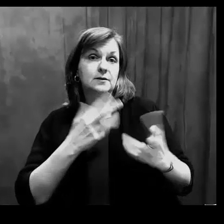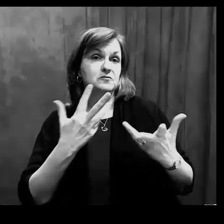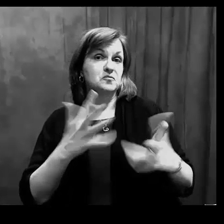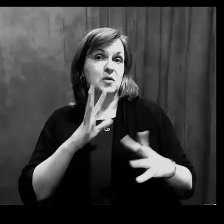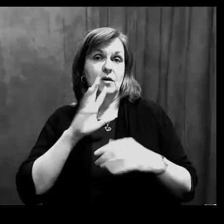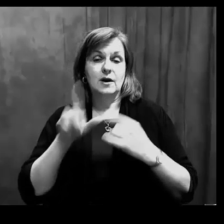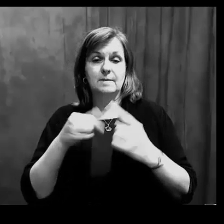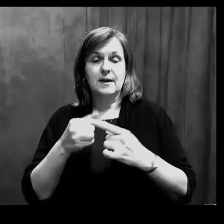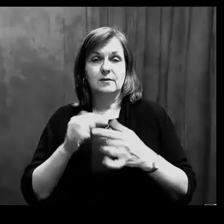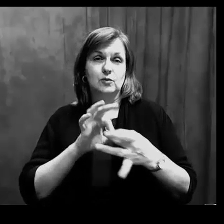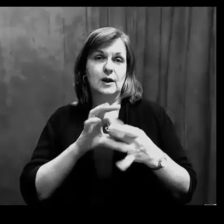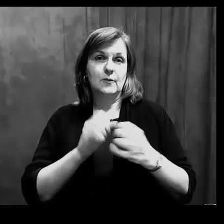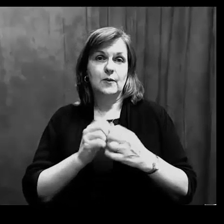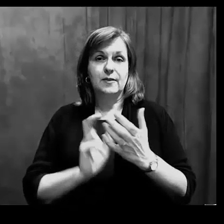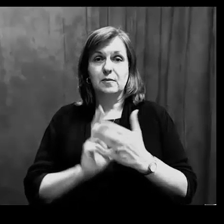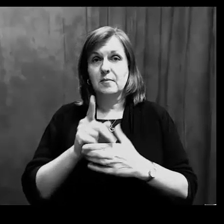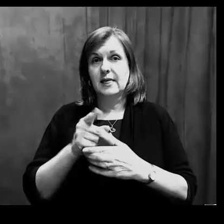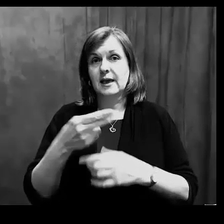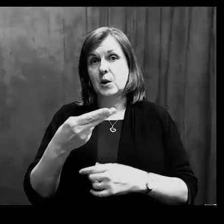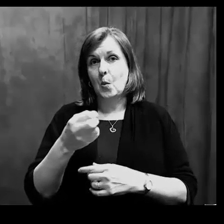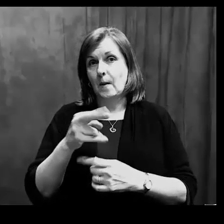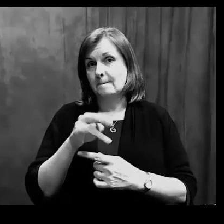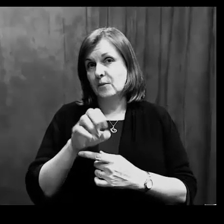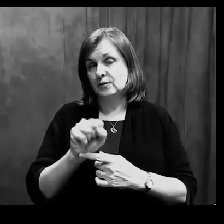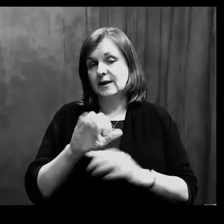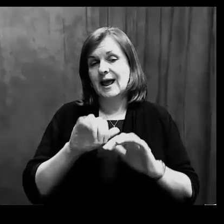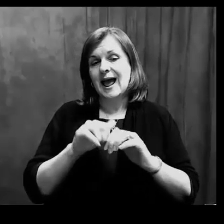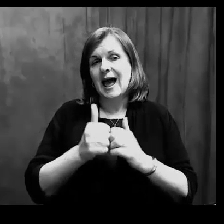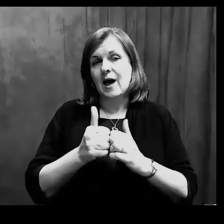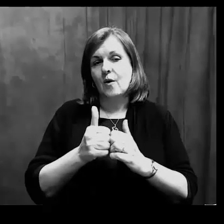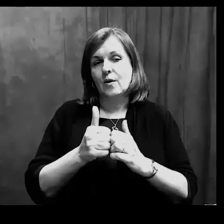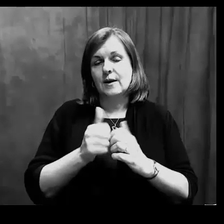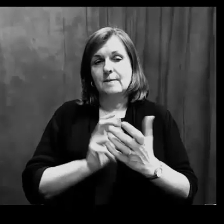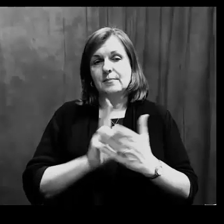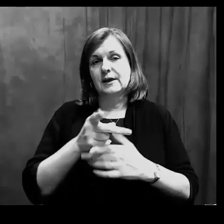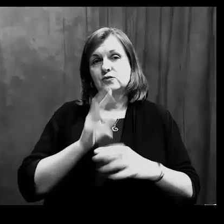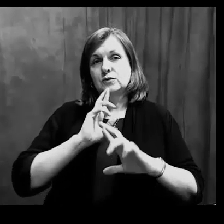some of which we've already discussed with the other plant hormones how they can respond to